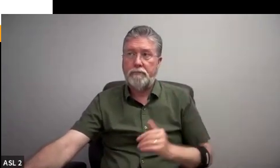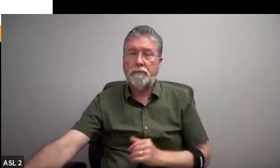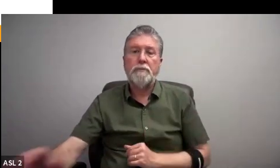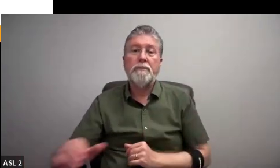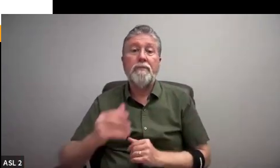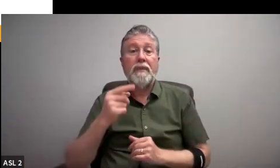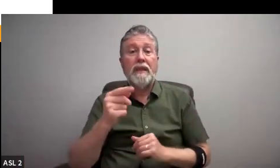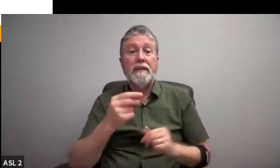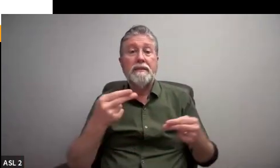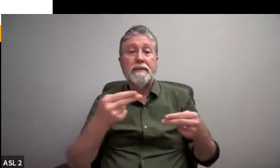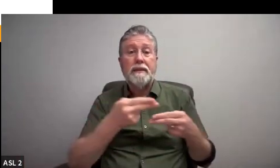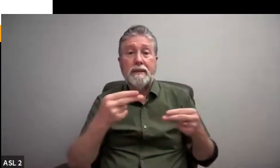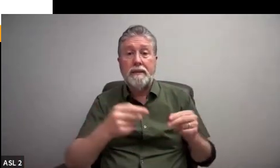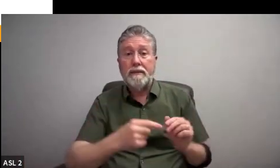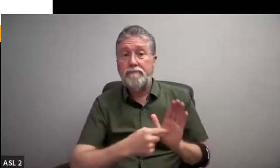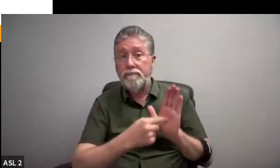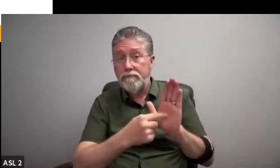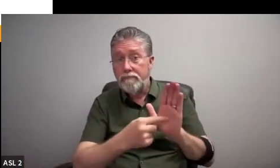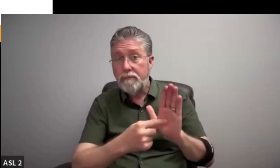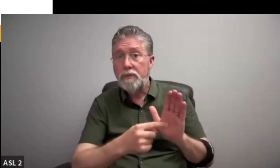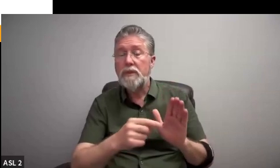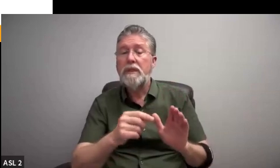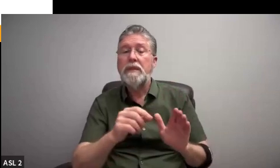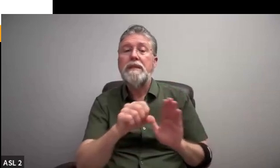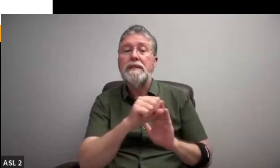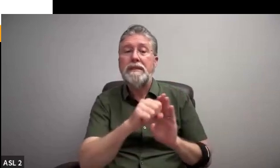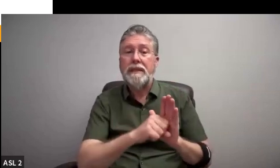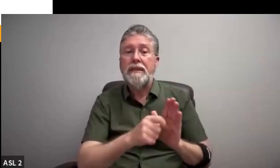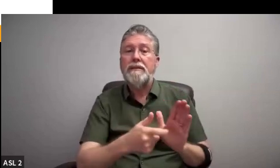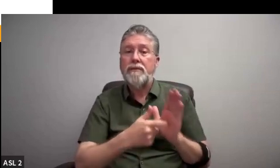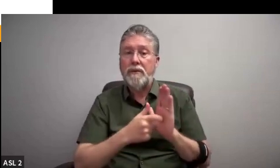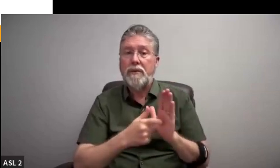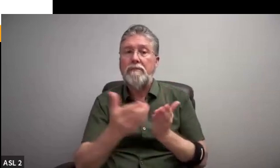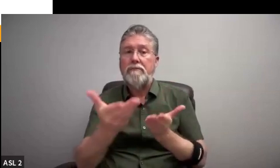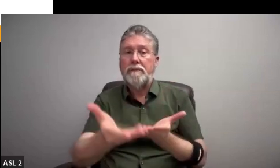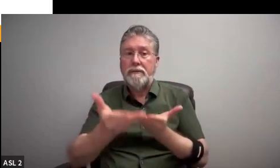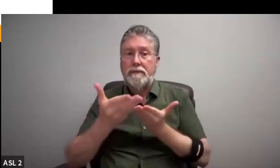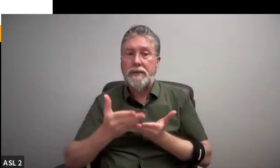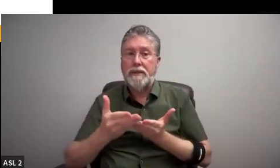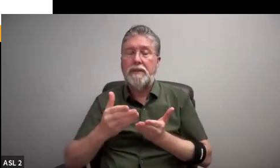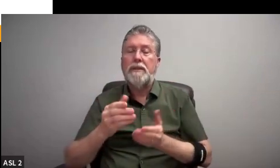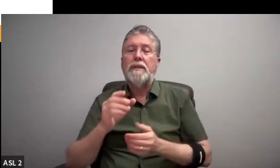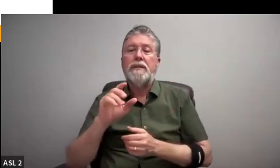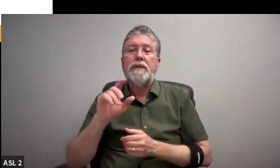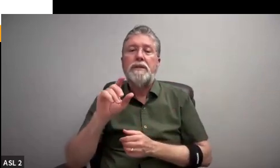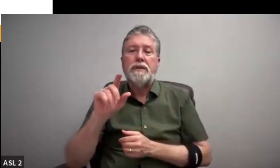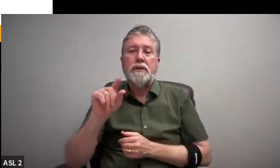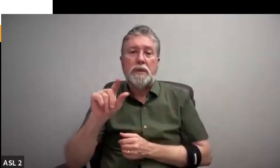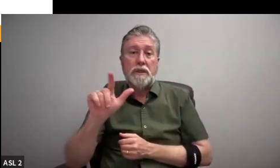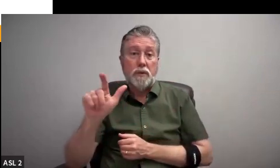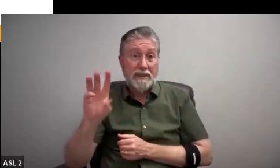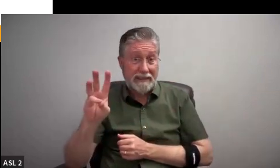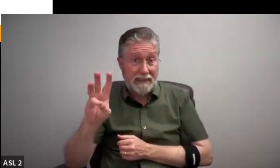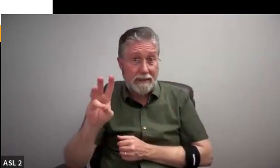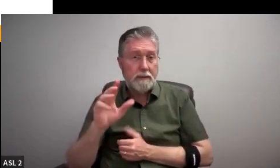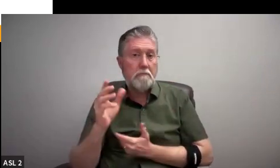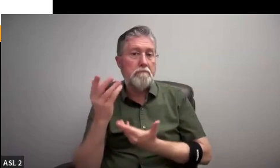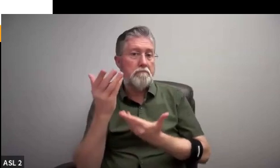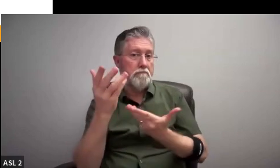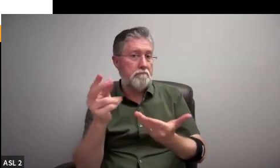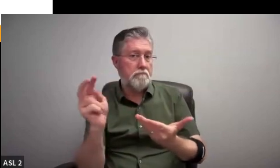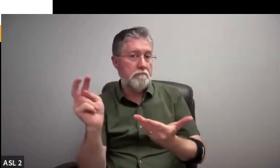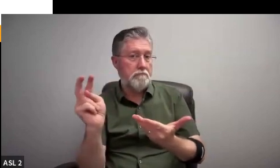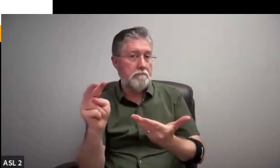And this one outlines the plans due in 2026. We'll pause for a moment for folks to take a look.